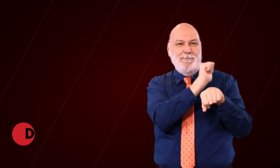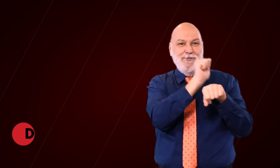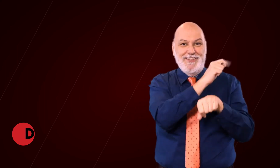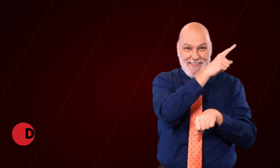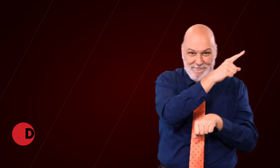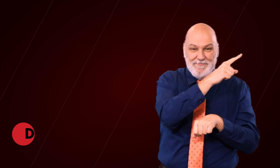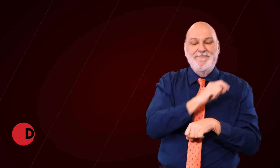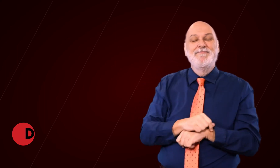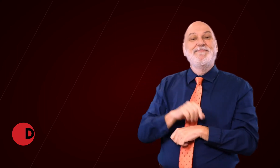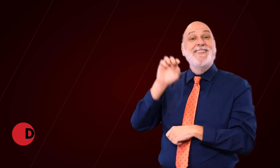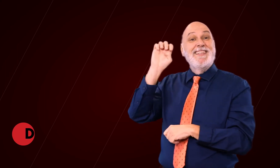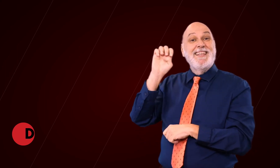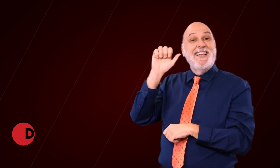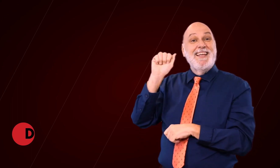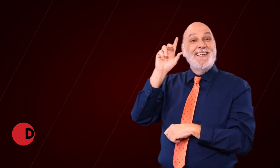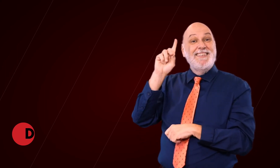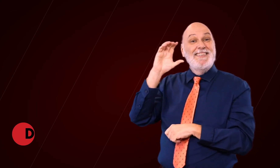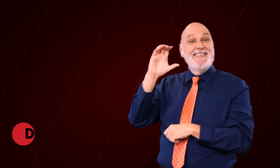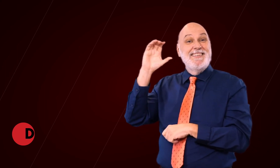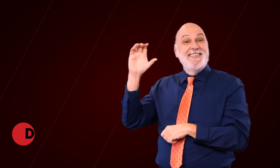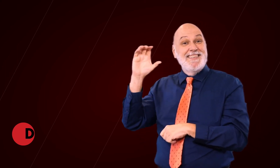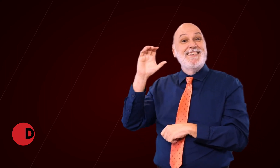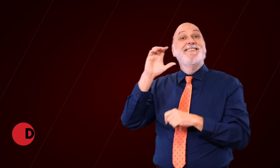EADCC in Edmonton,